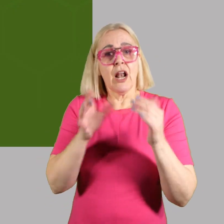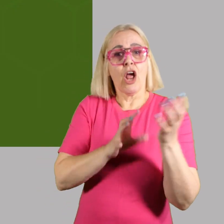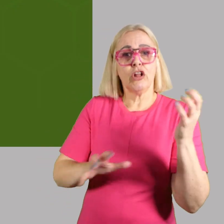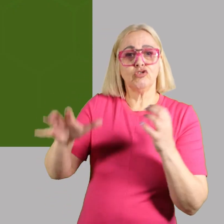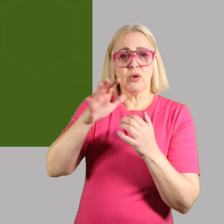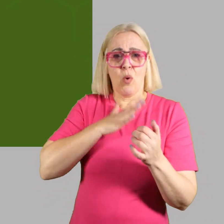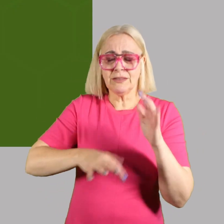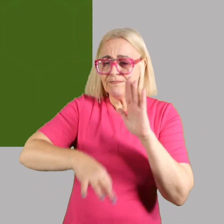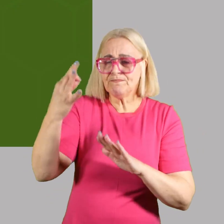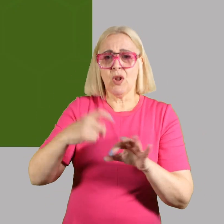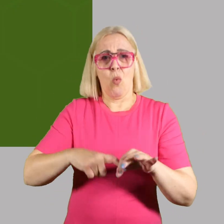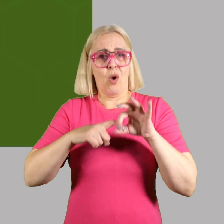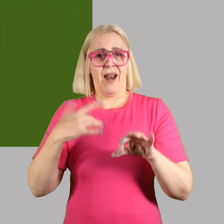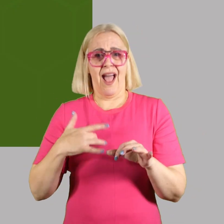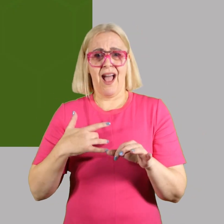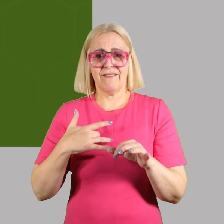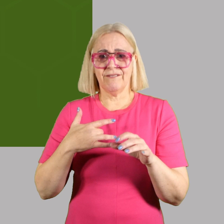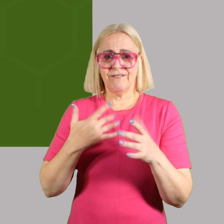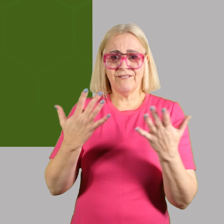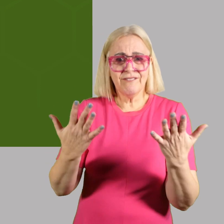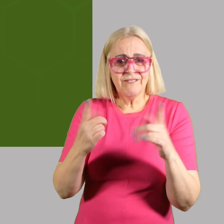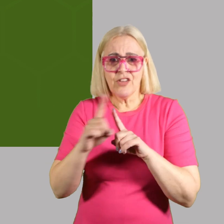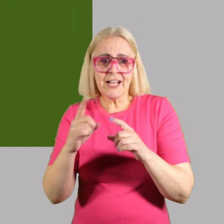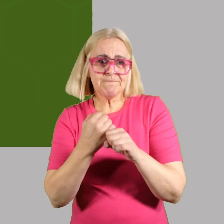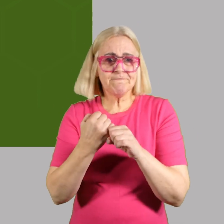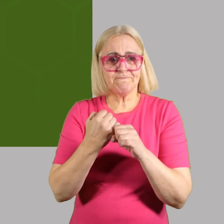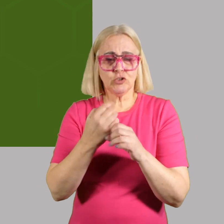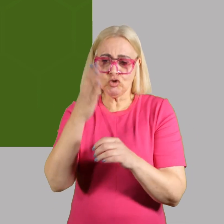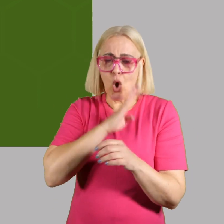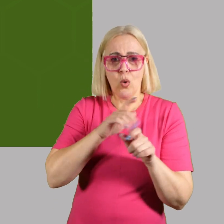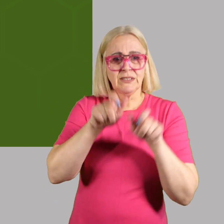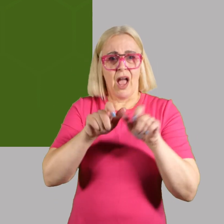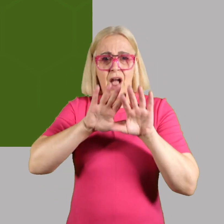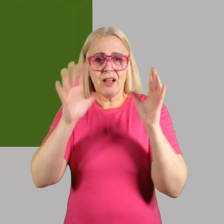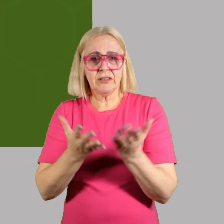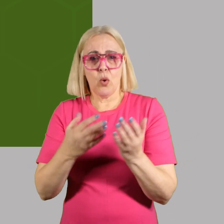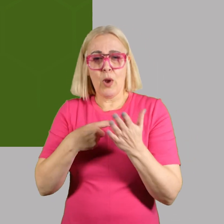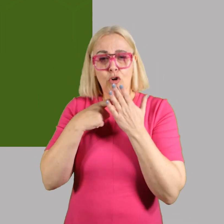To improve the quality of life and restore meaning for stroke survivors worldwide, we recommend: